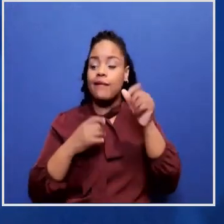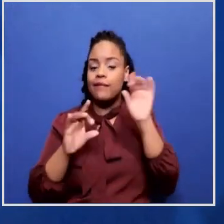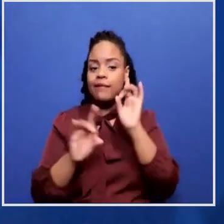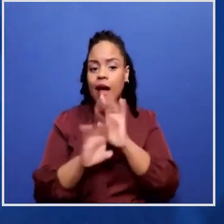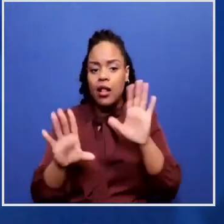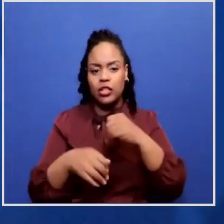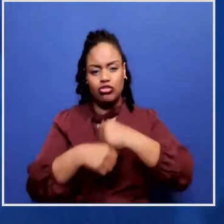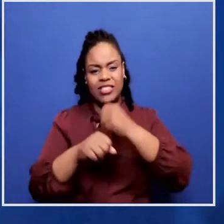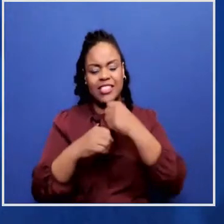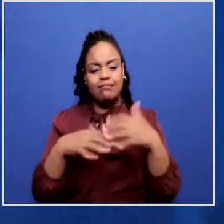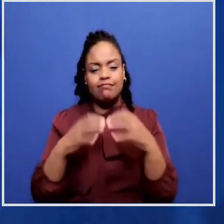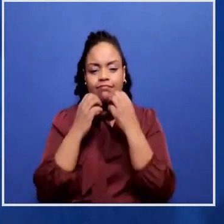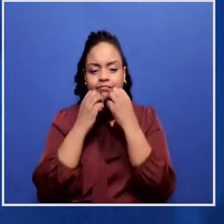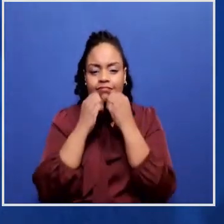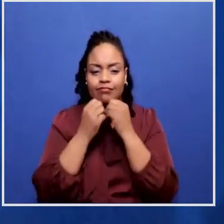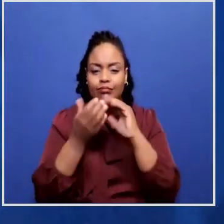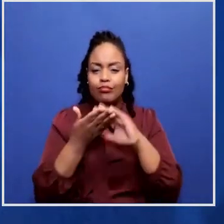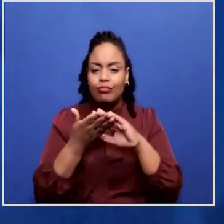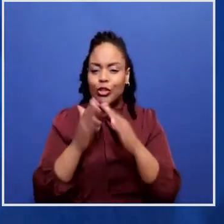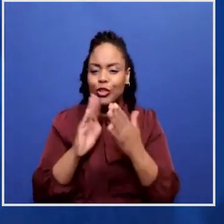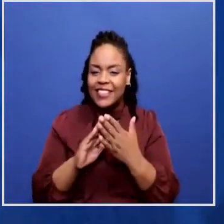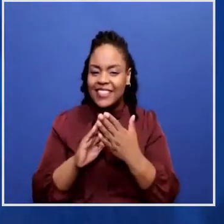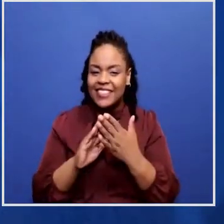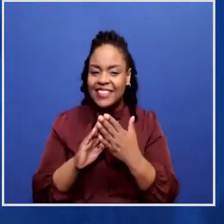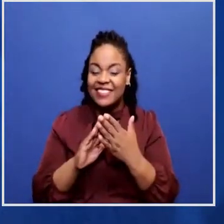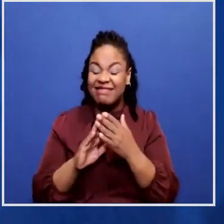KING JR., A MAN WHO DEDICATED HIS LIFE TO NONVIOLENCE AND